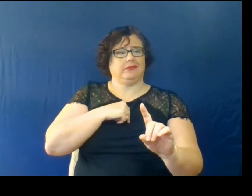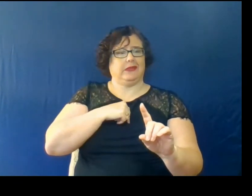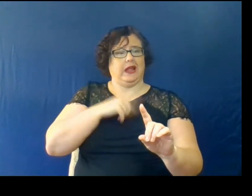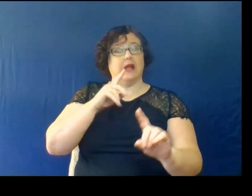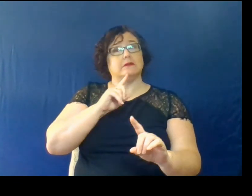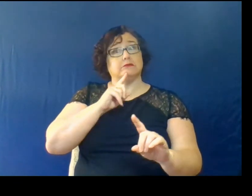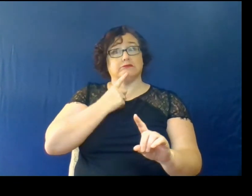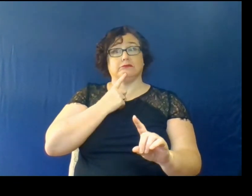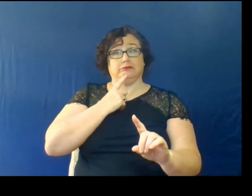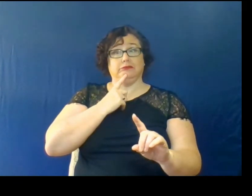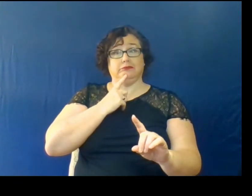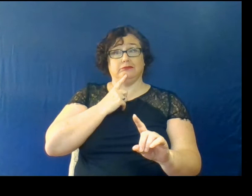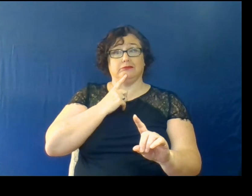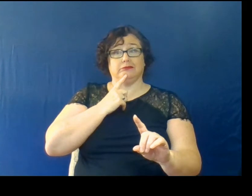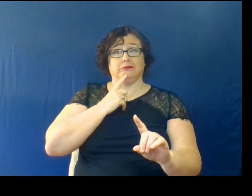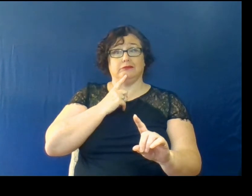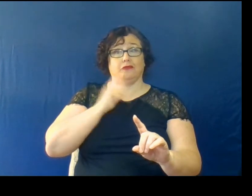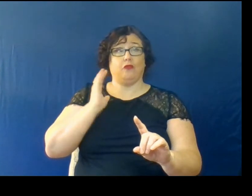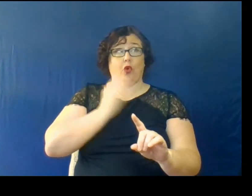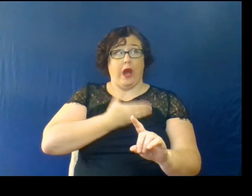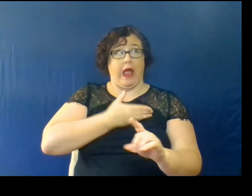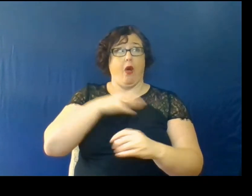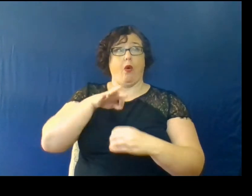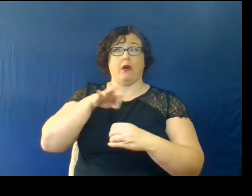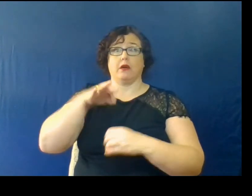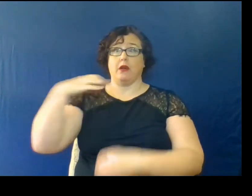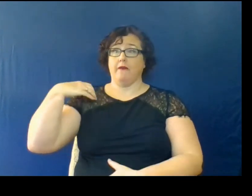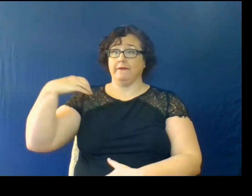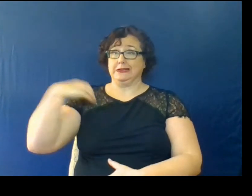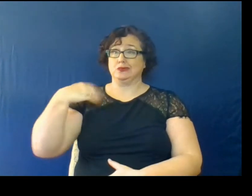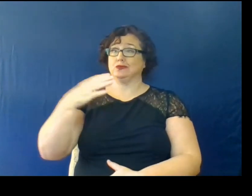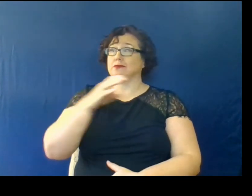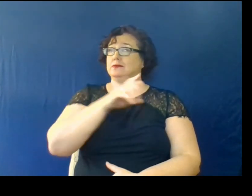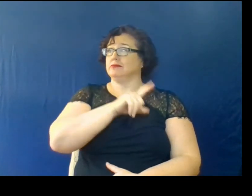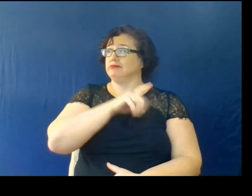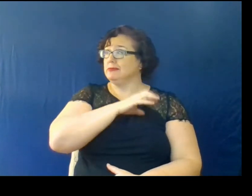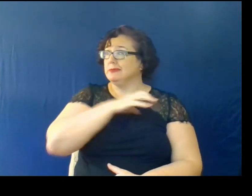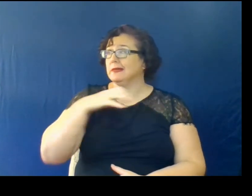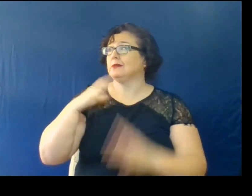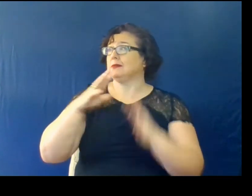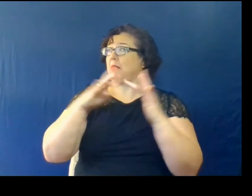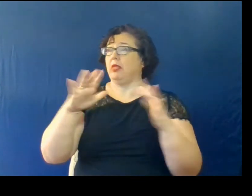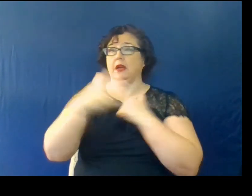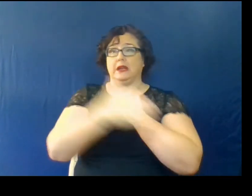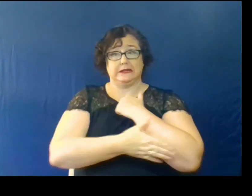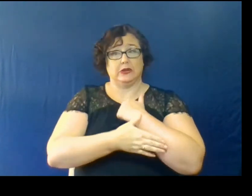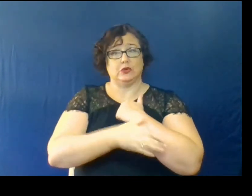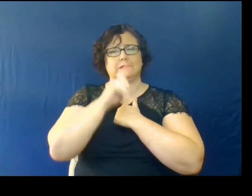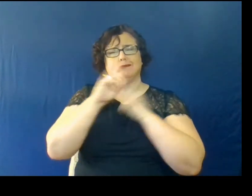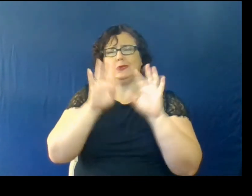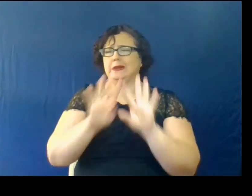for our elected officials in this country. It is really really important to be able to understand